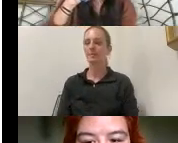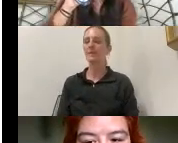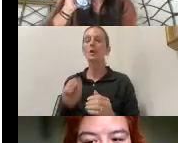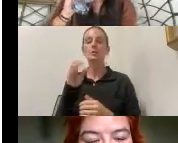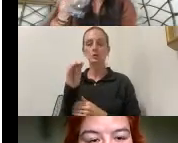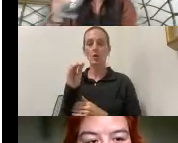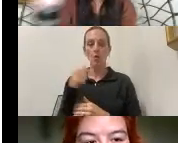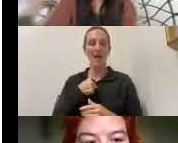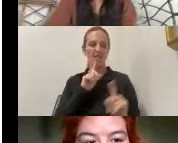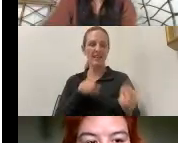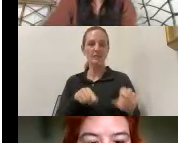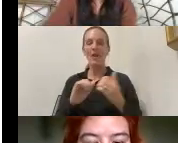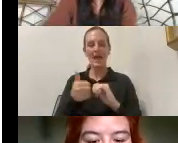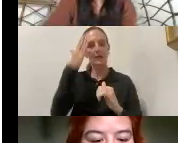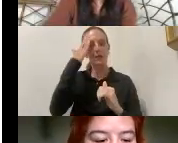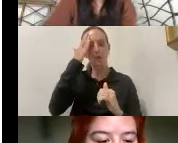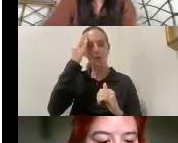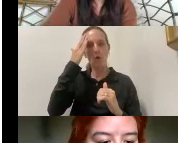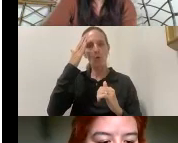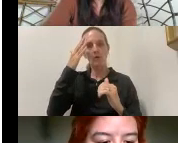a traumatic event, like the Lytton fire.